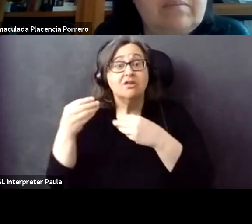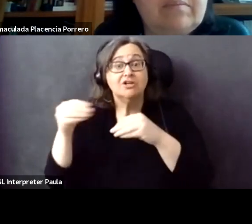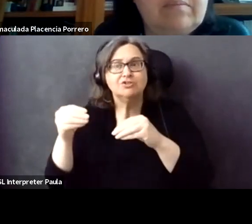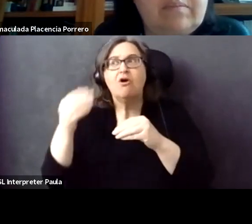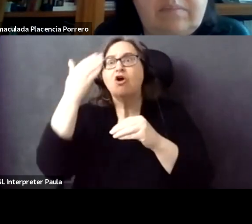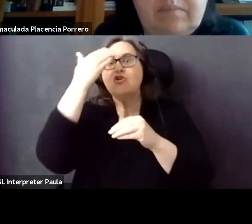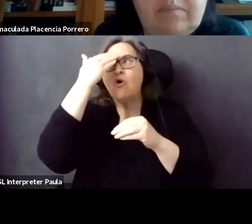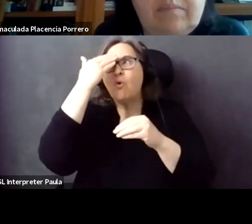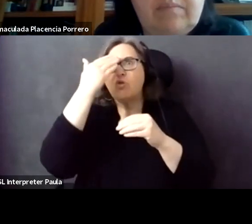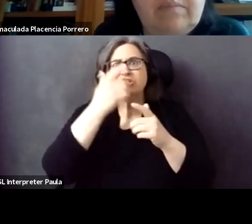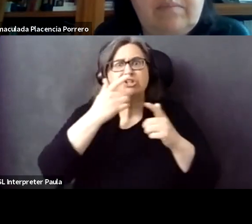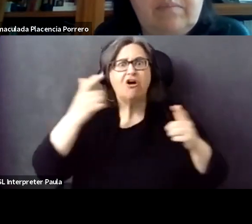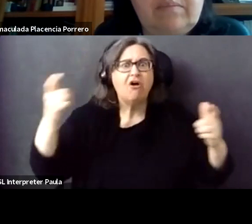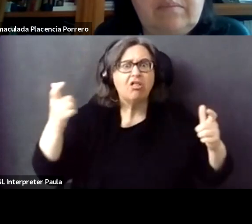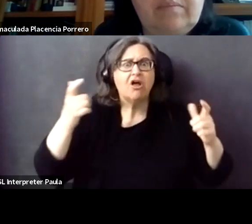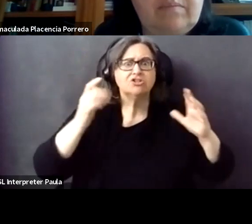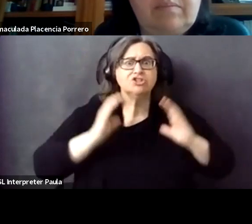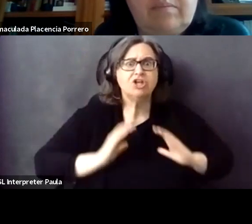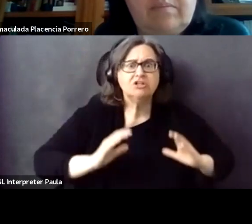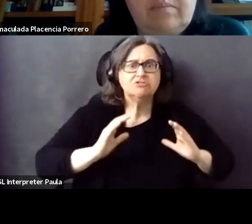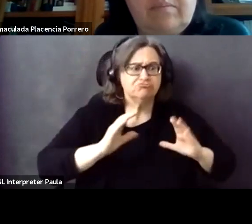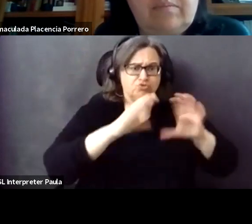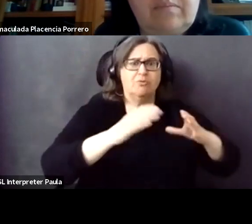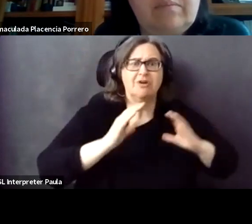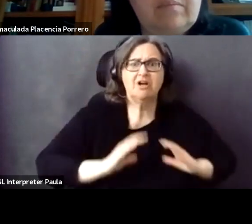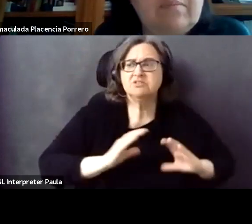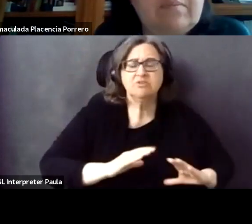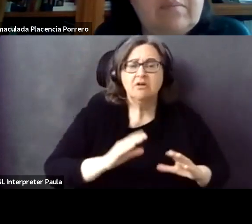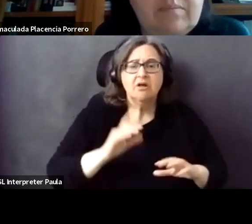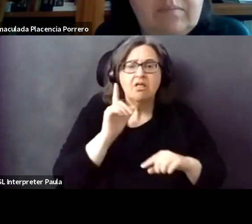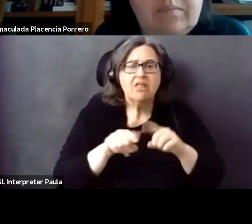think that's the best thing of the act that to make